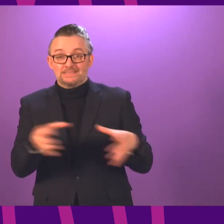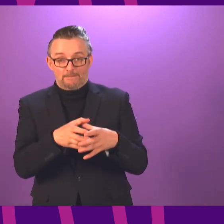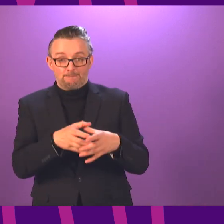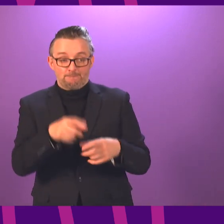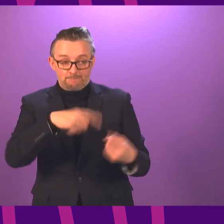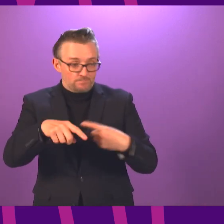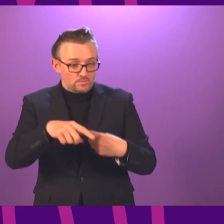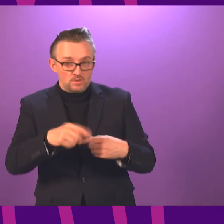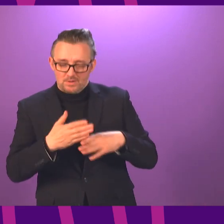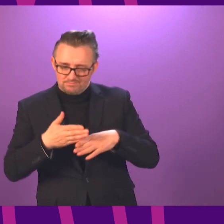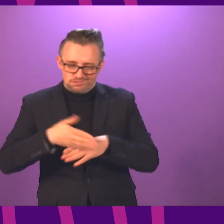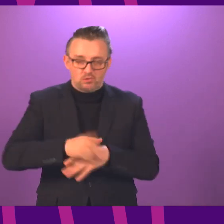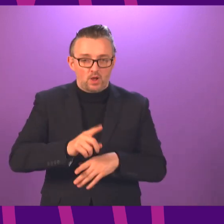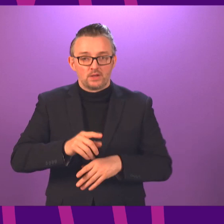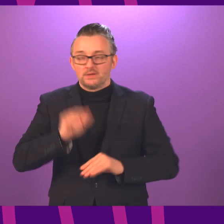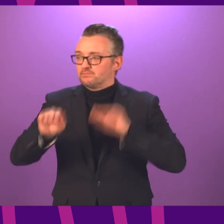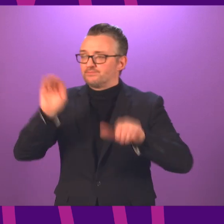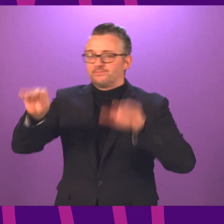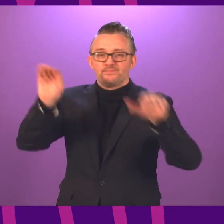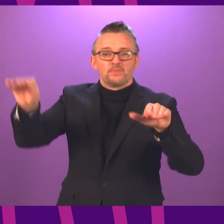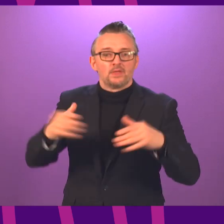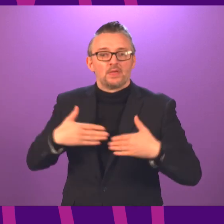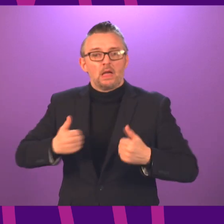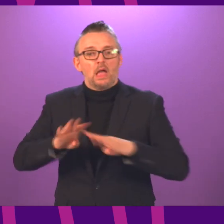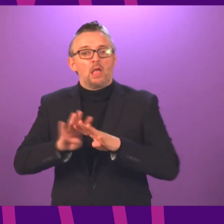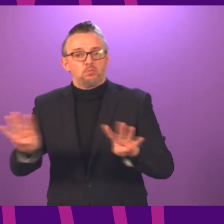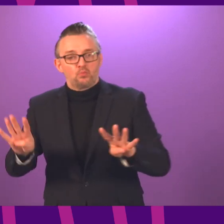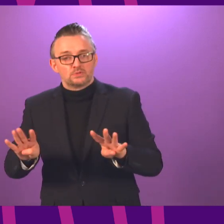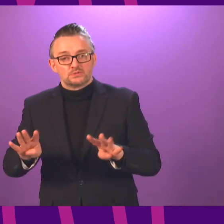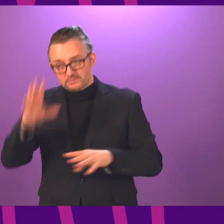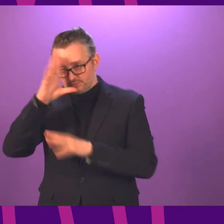sure that health boards have the support that they need to identify those people. When I